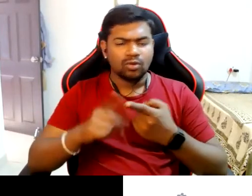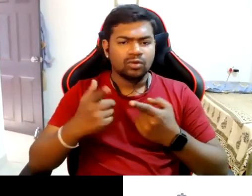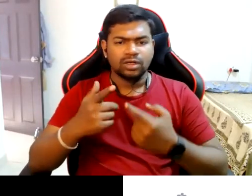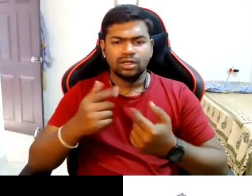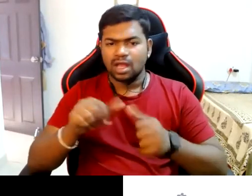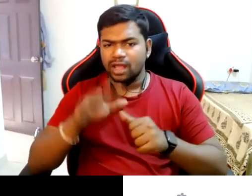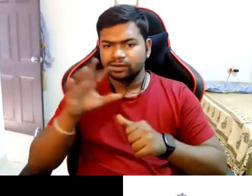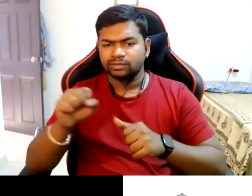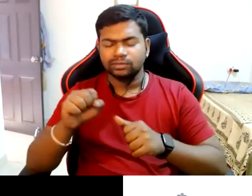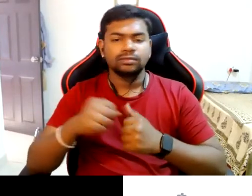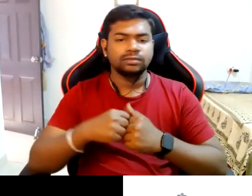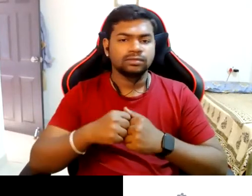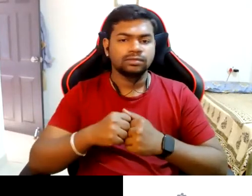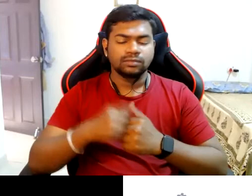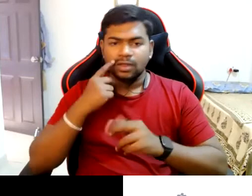right if I need a software or 673 00:36:05,983 --> 00:36:10,231 or if i need this software